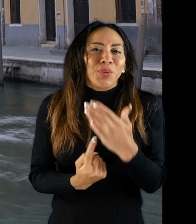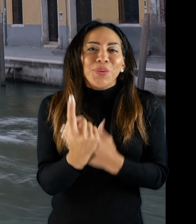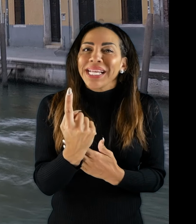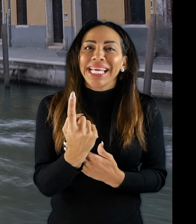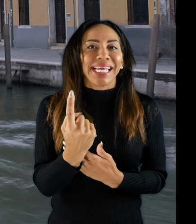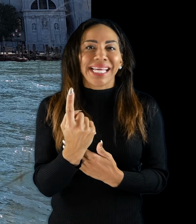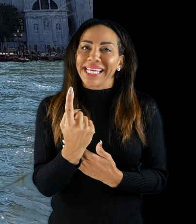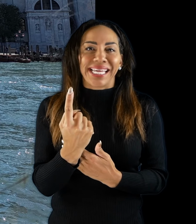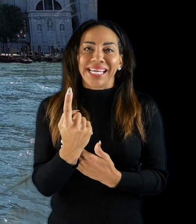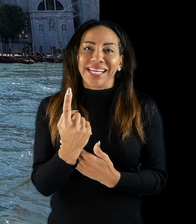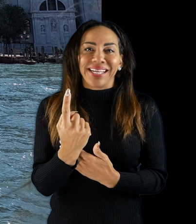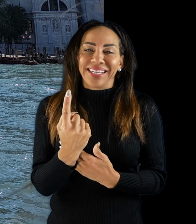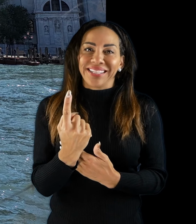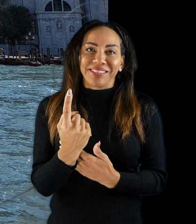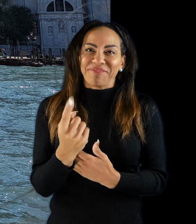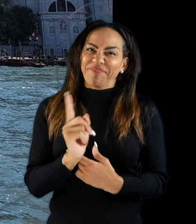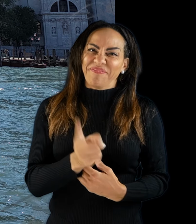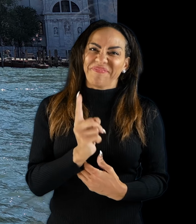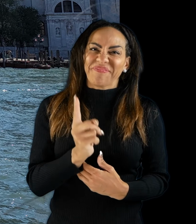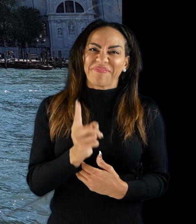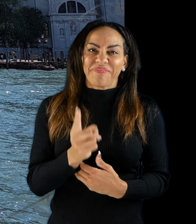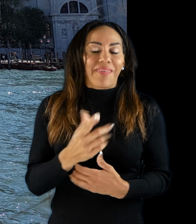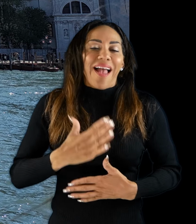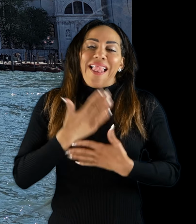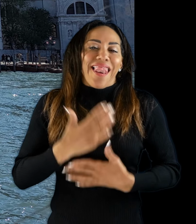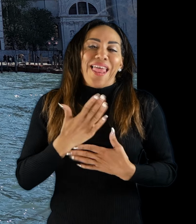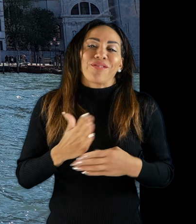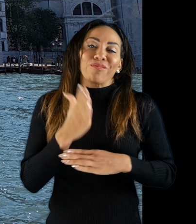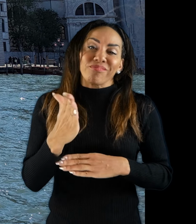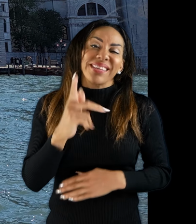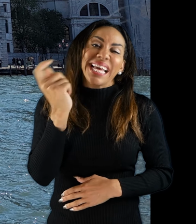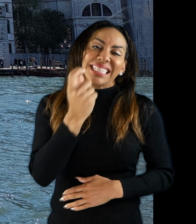part of the world. And I love going there as well. So Italy would be my favorite destination.